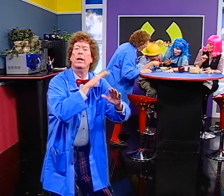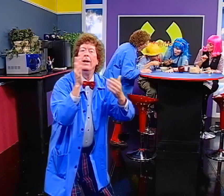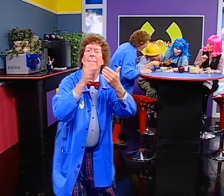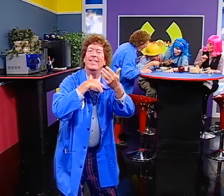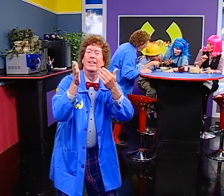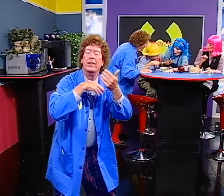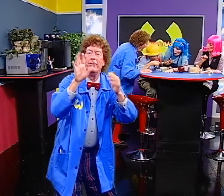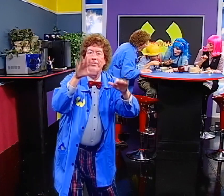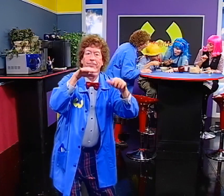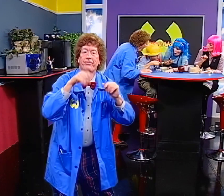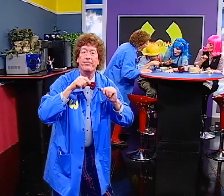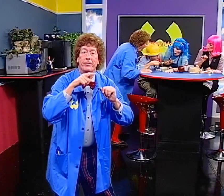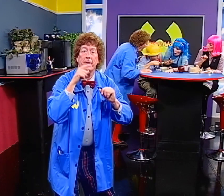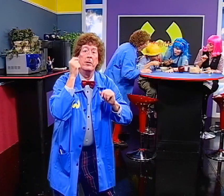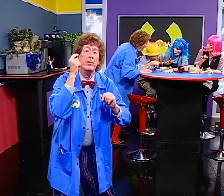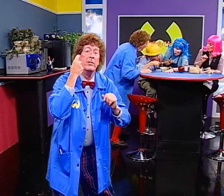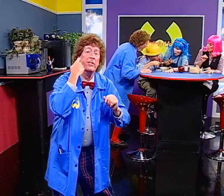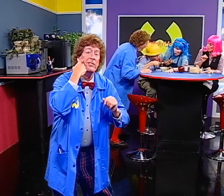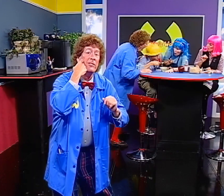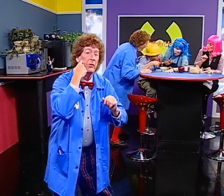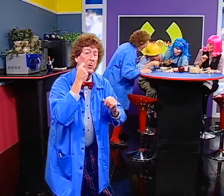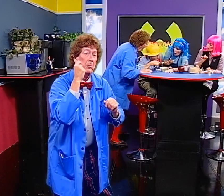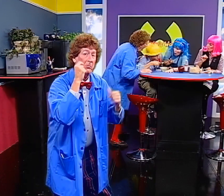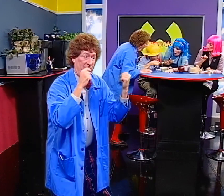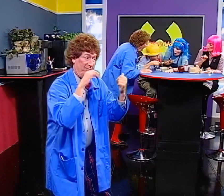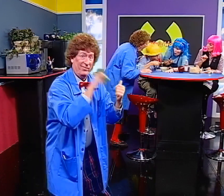ANYWAY, DID YOU SEE WHAT JUST HAPPENED?